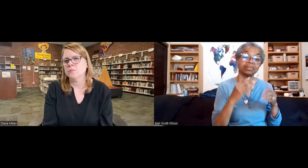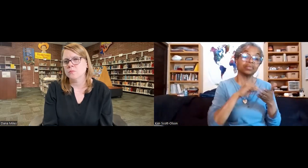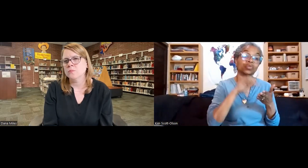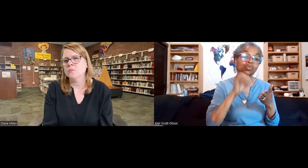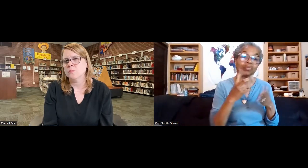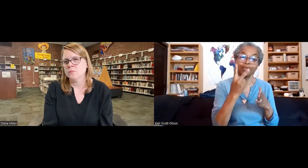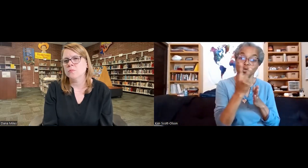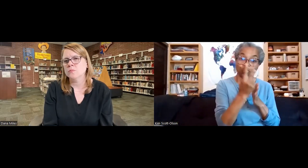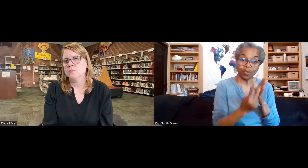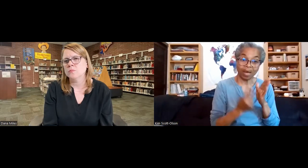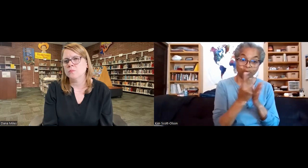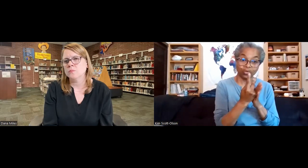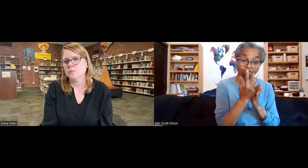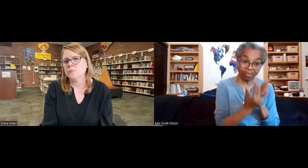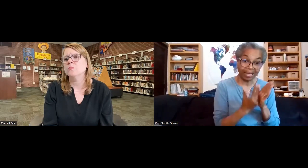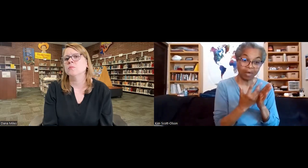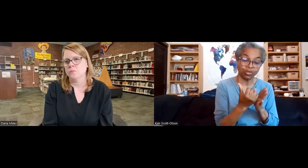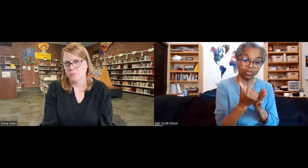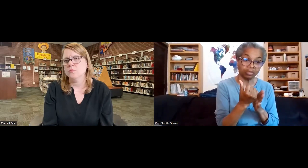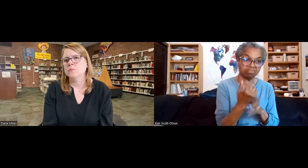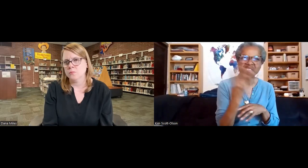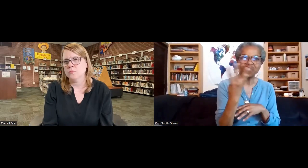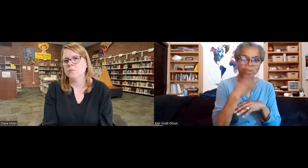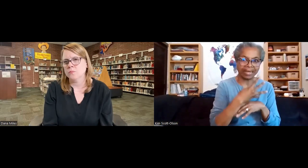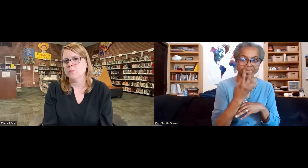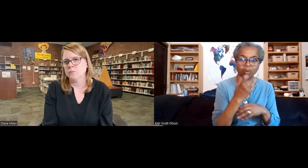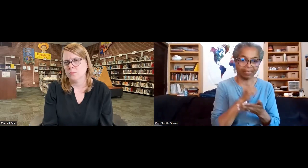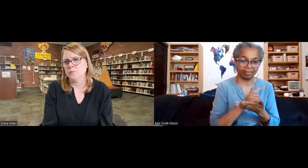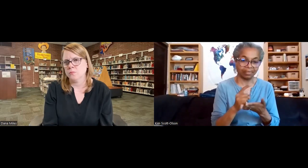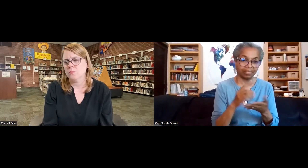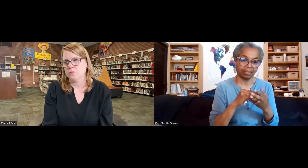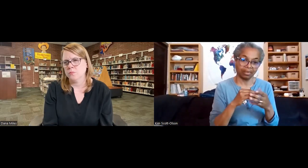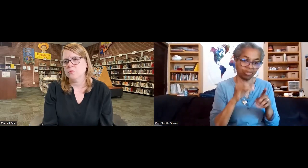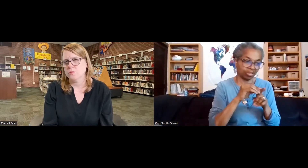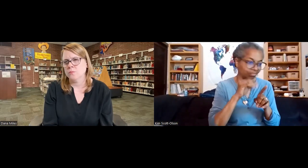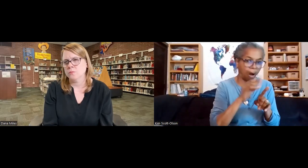I had my students for two to three hours four days a week,